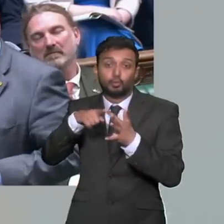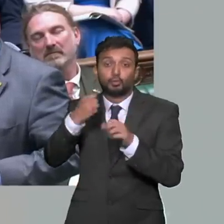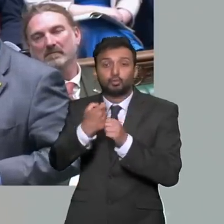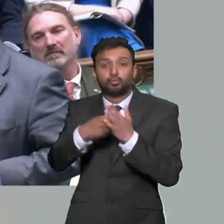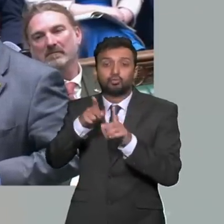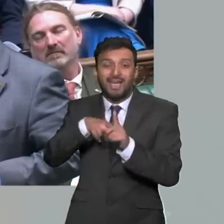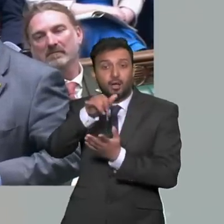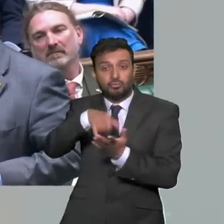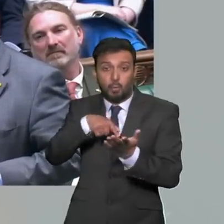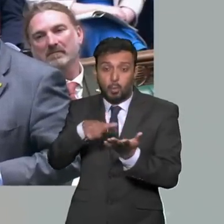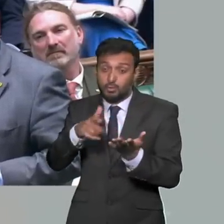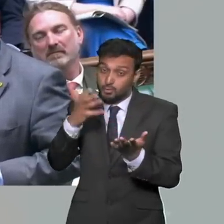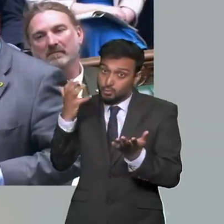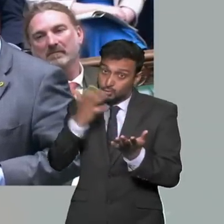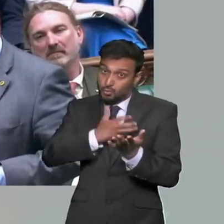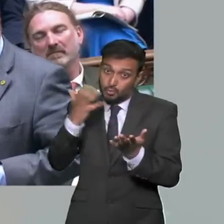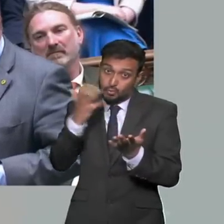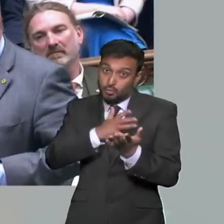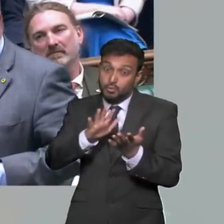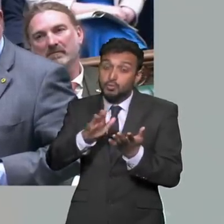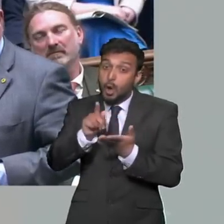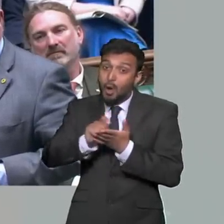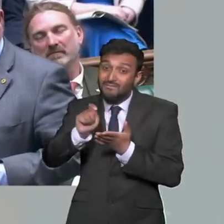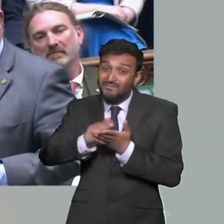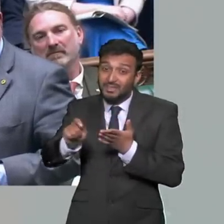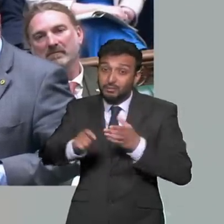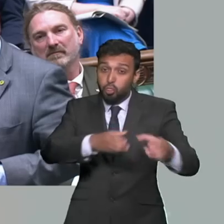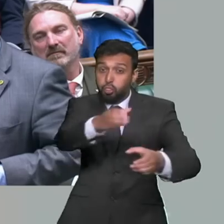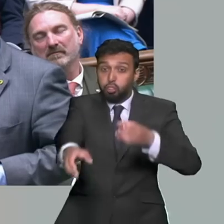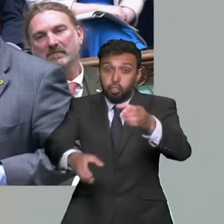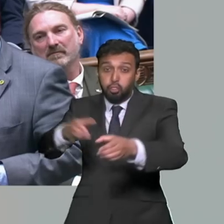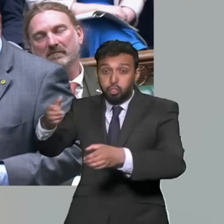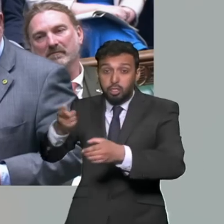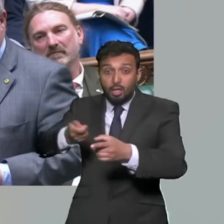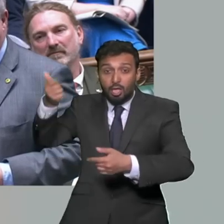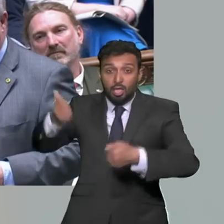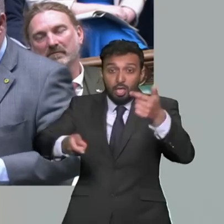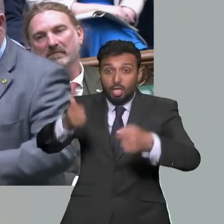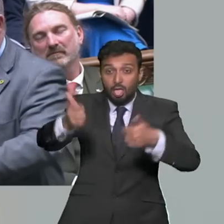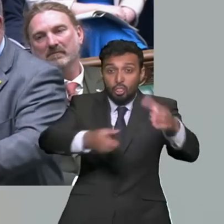empty bottles littering offices; rooms so crowded people were sitting on each other’s